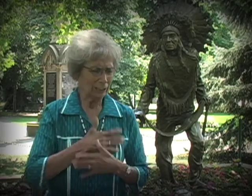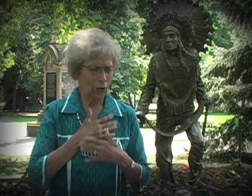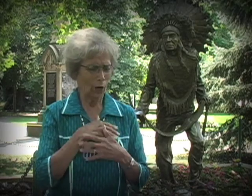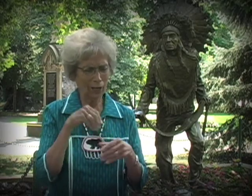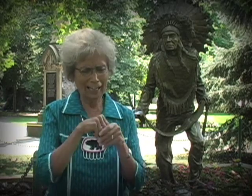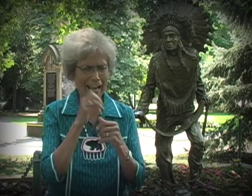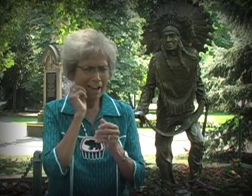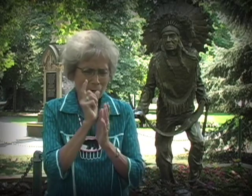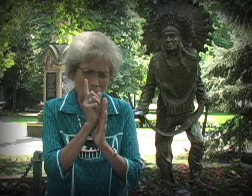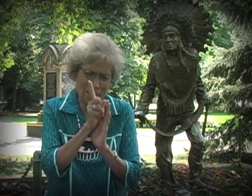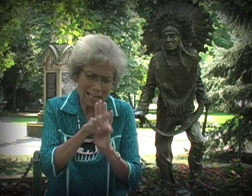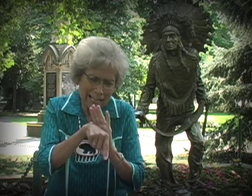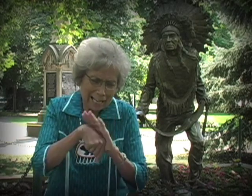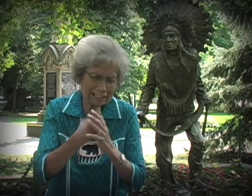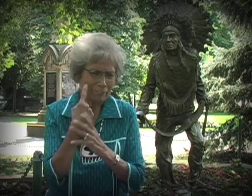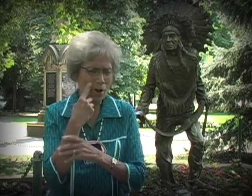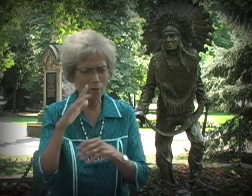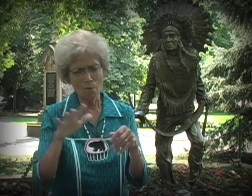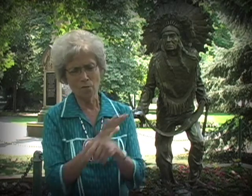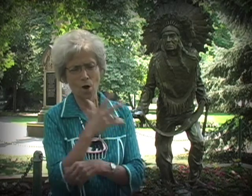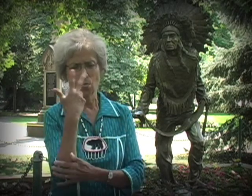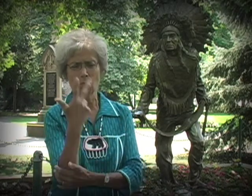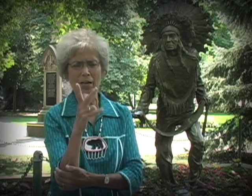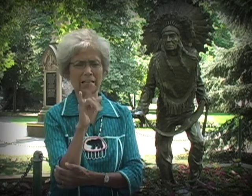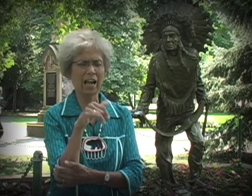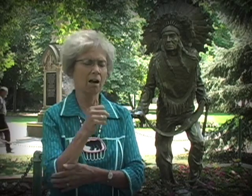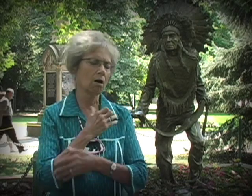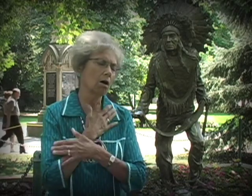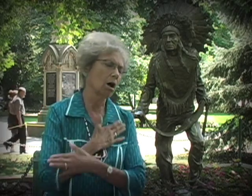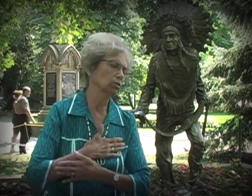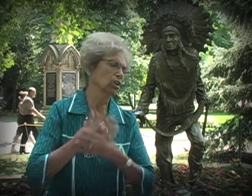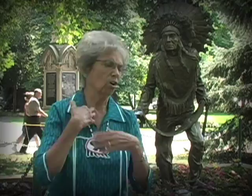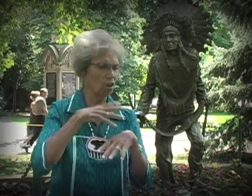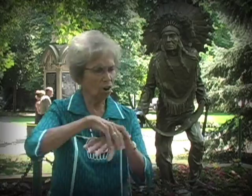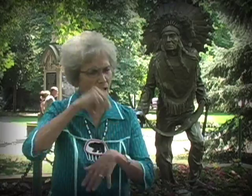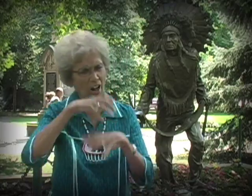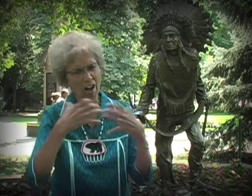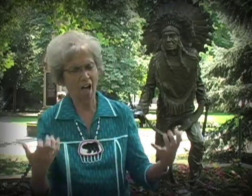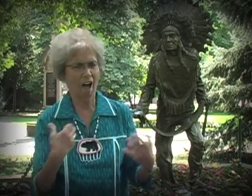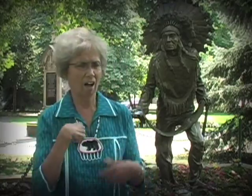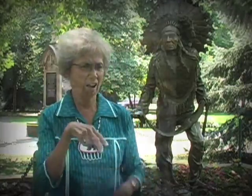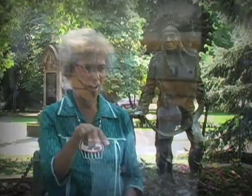They mentioned that it was an amazing gathering and enjoyed every moment in the entire three days. It was a great learning experience.